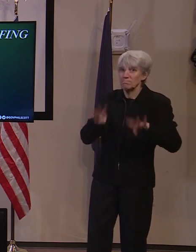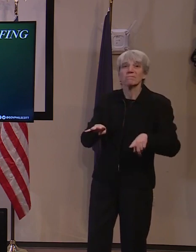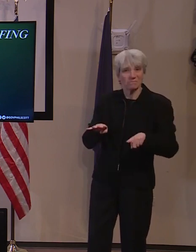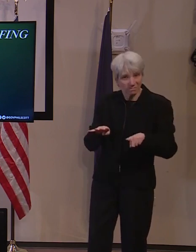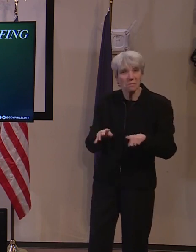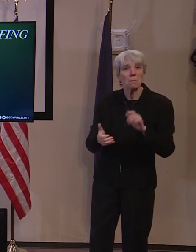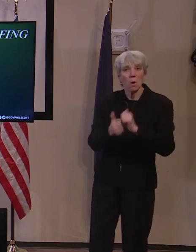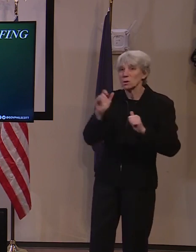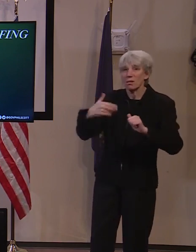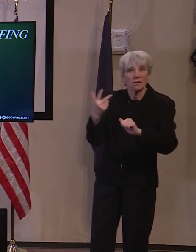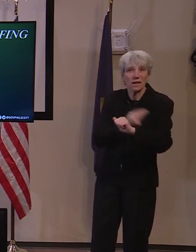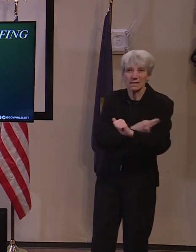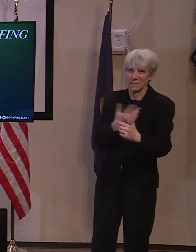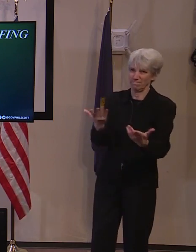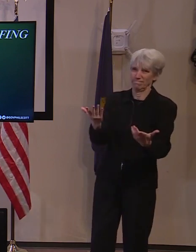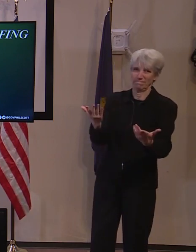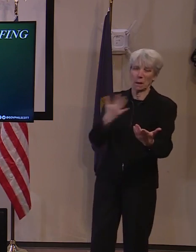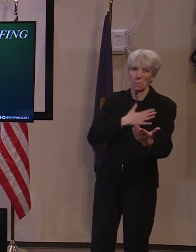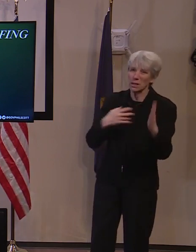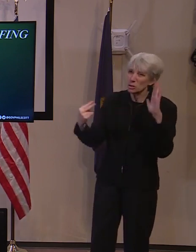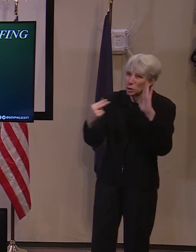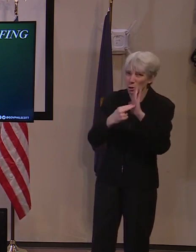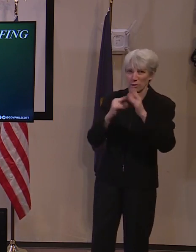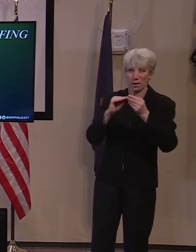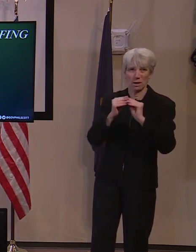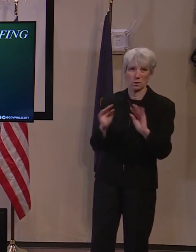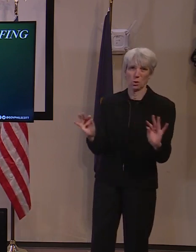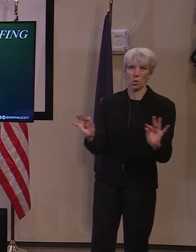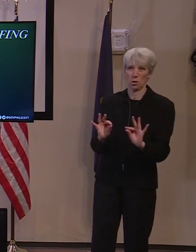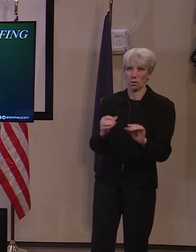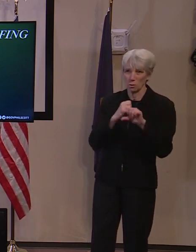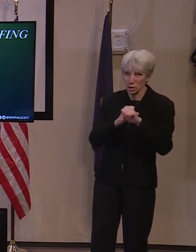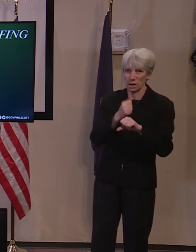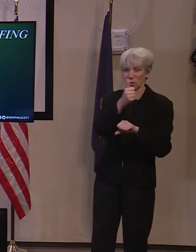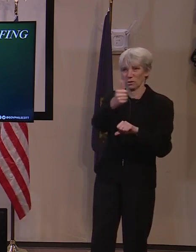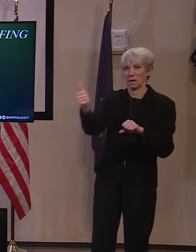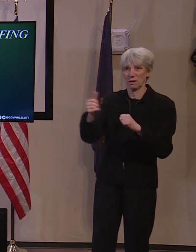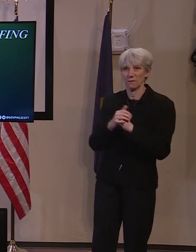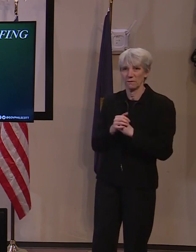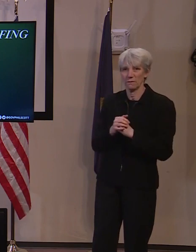And if someone that you know is not yet vaccinated,